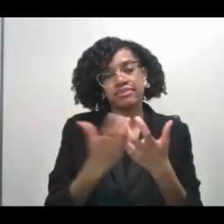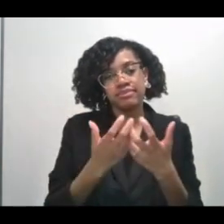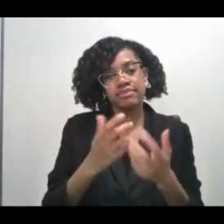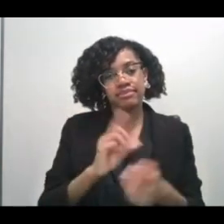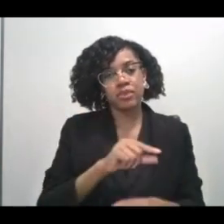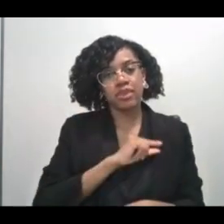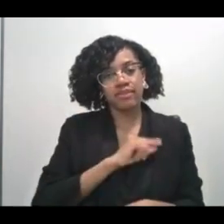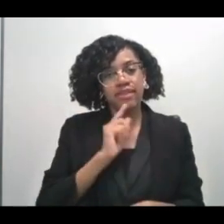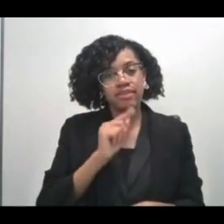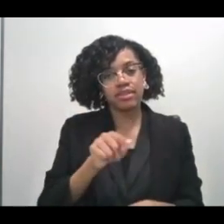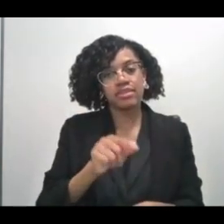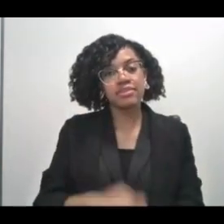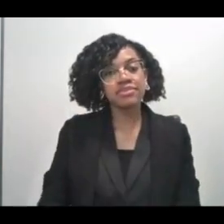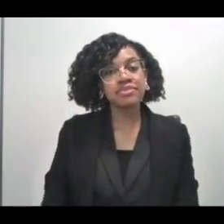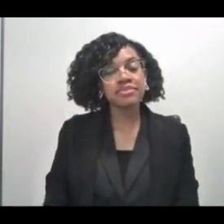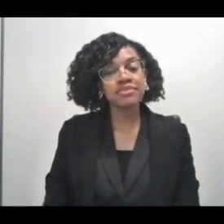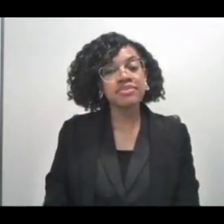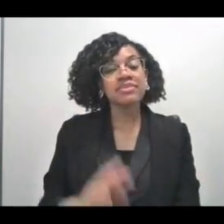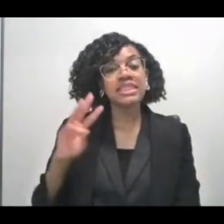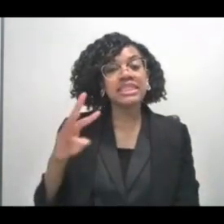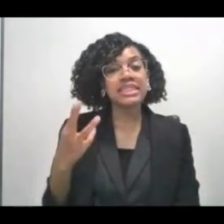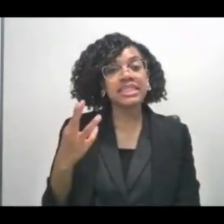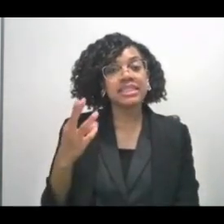The sixth scenario here deals with multiple skills in multiple